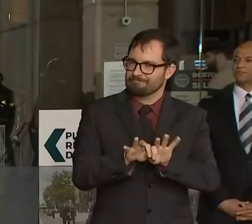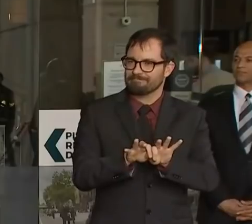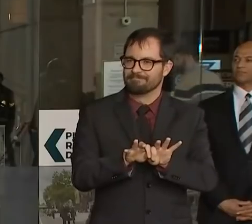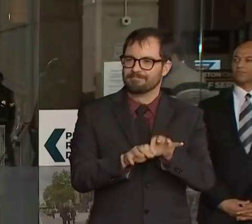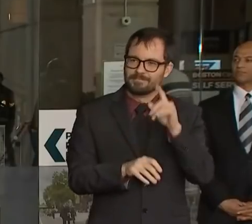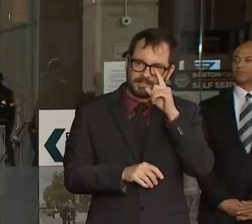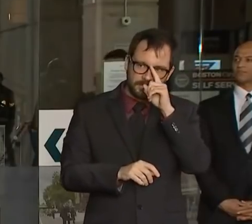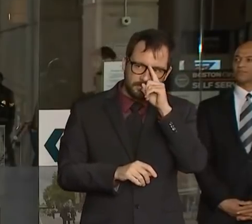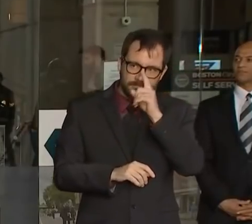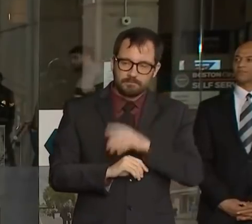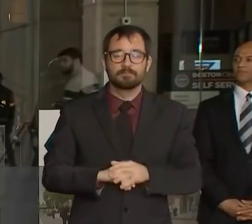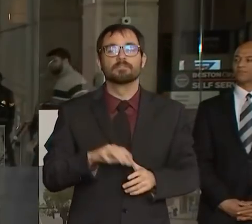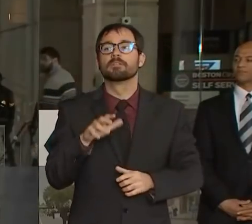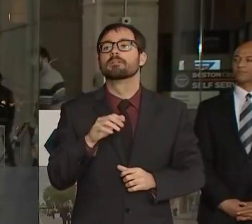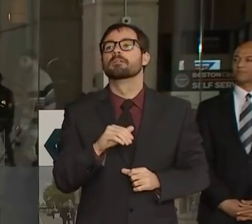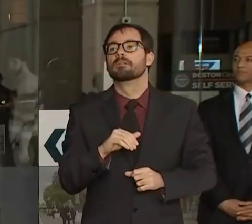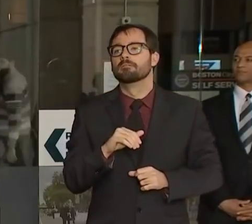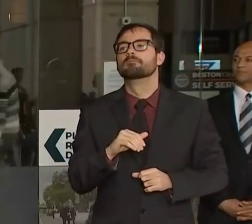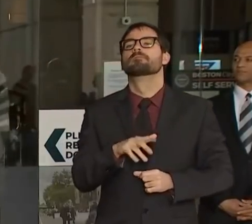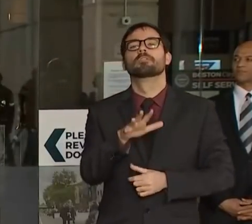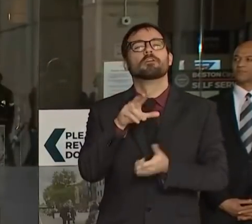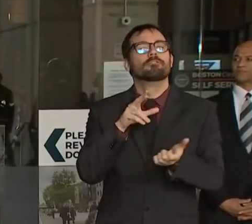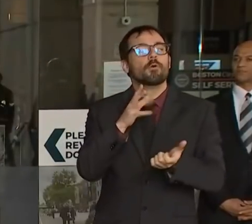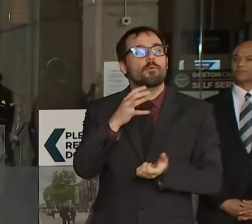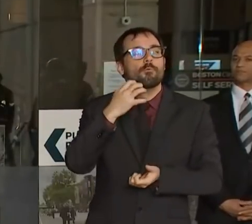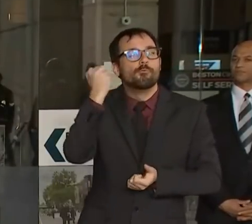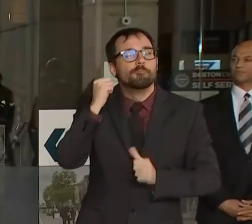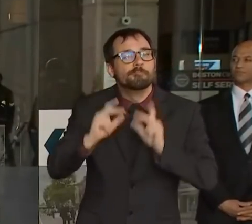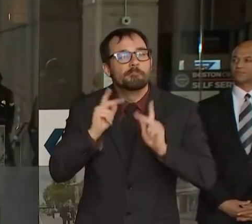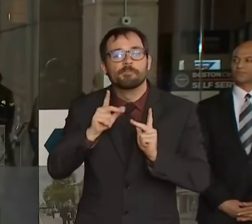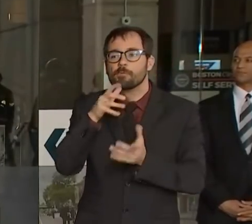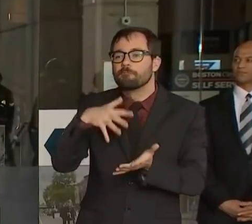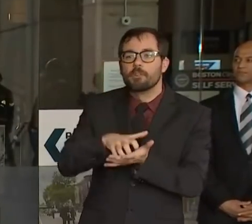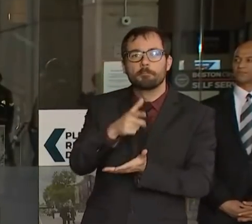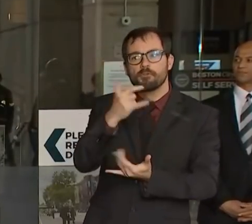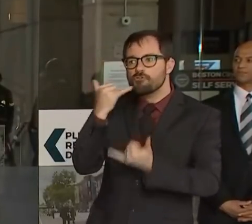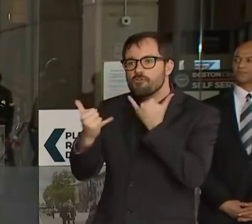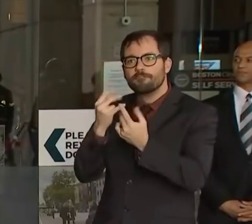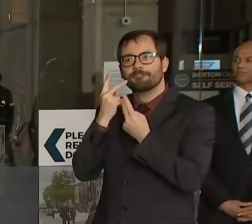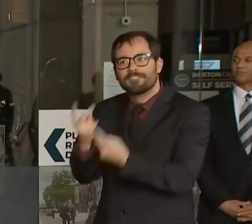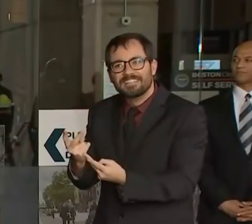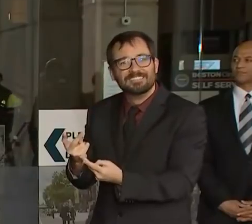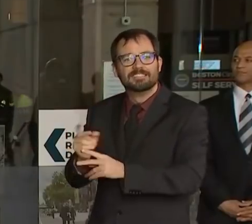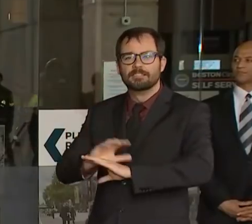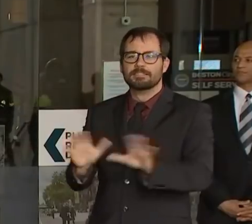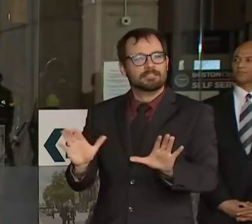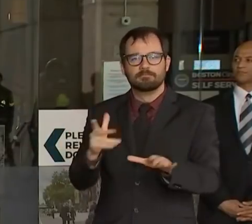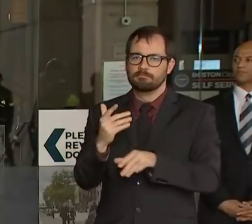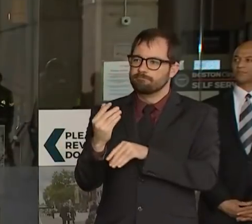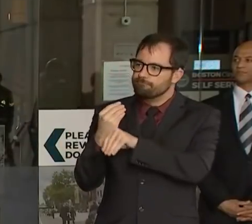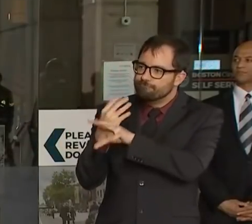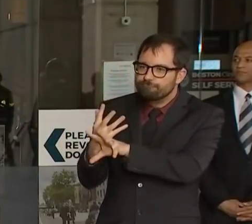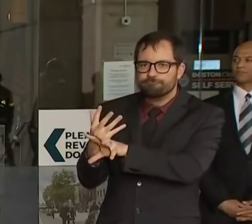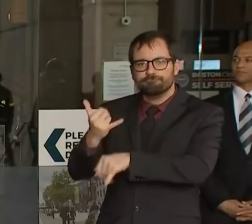SOCIAL DISTANCING. IF CARING FOR ELDERLY PEOPLE, AND NOT VISITING, YOU CAN CHECK IN BY CALLING AND TEXTING. FACE TIMING.